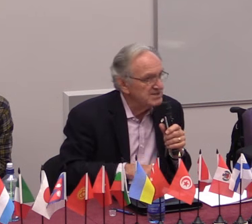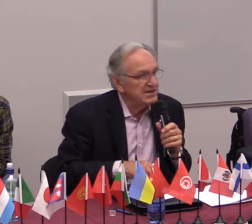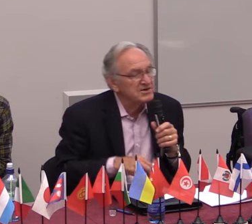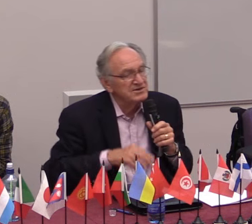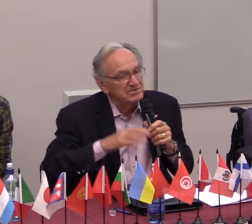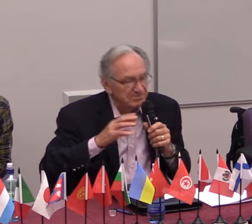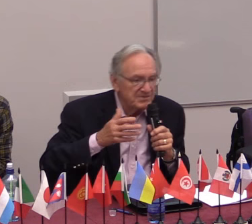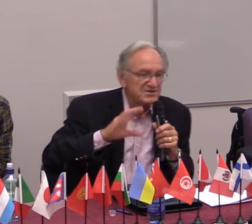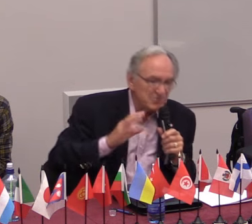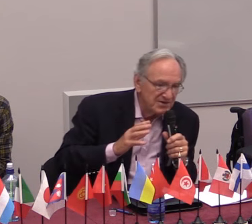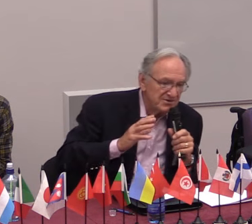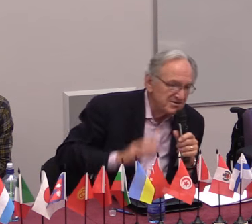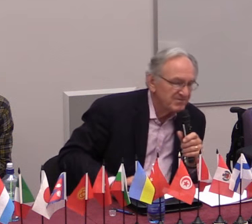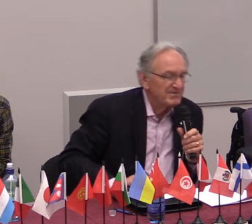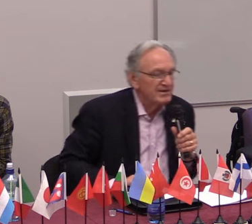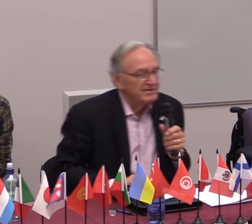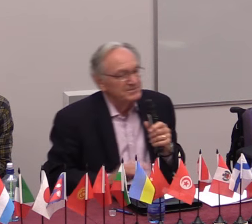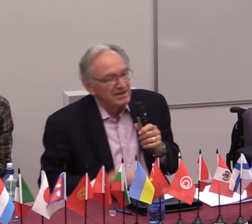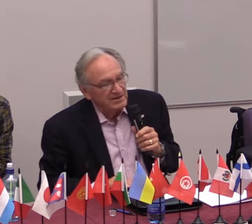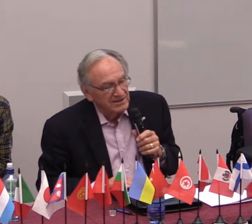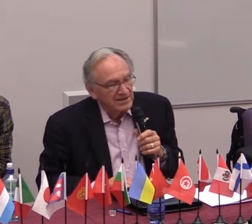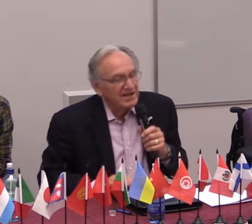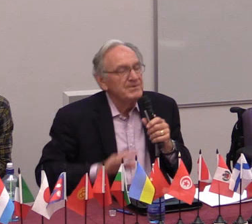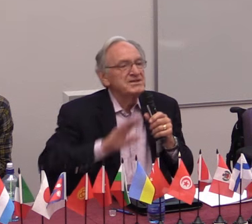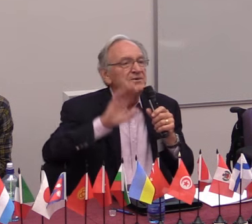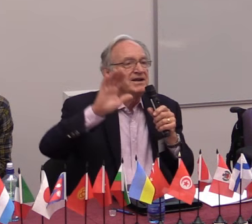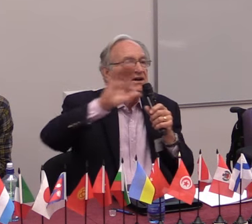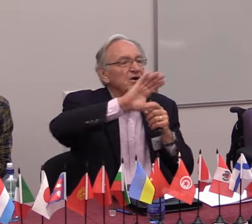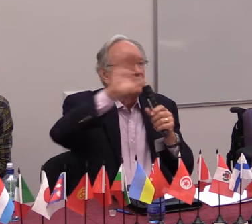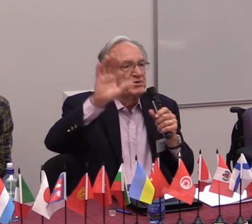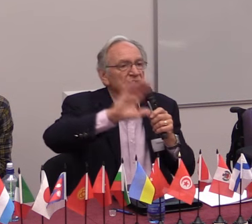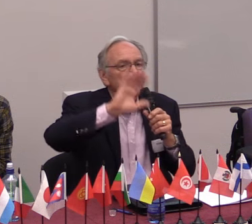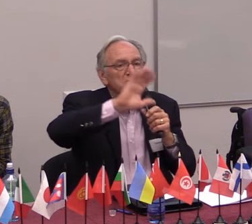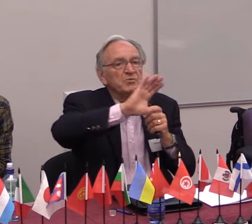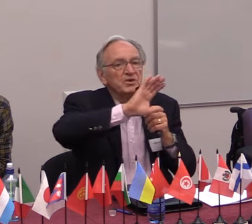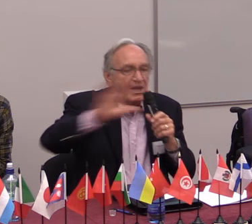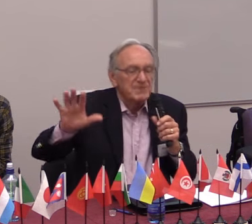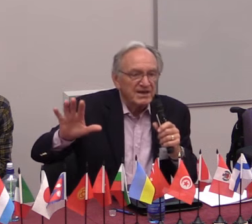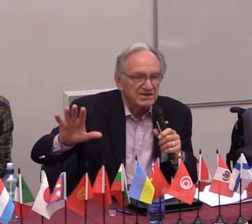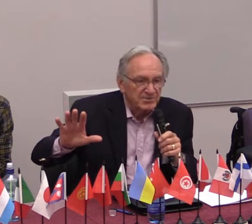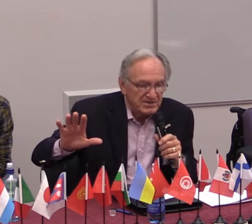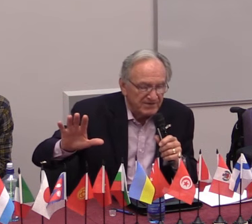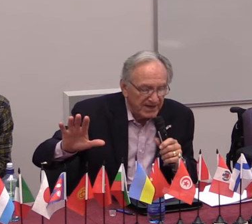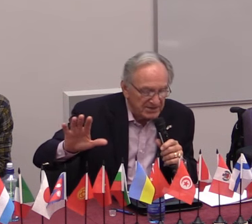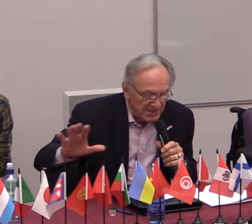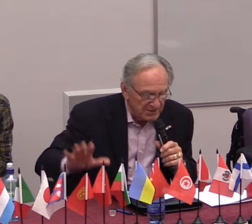next election and maybe some changes but let me say right now to all of you, Donald Trump will not be elected!